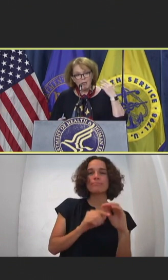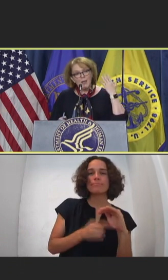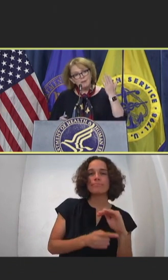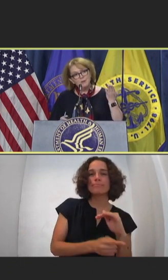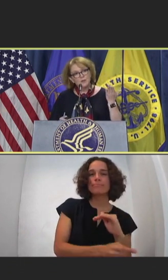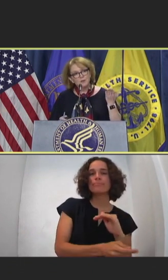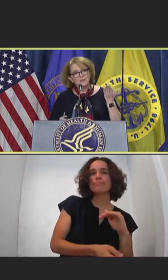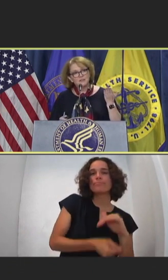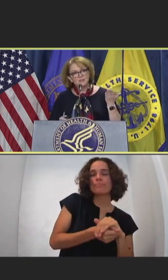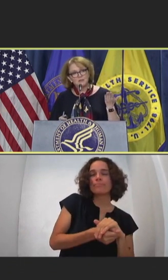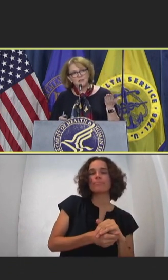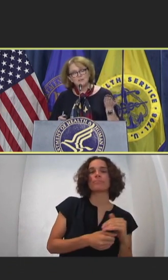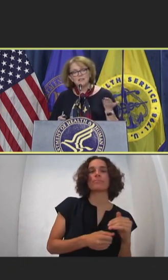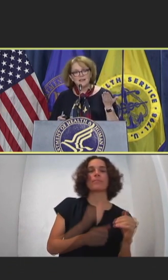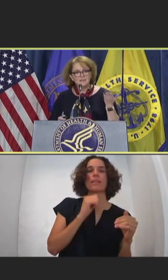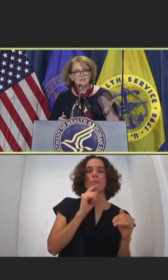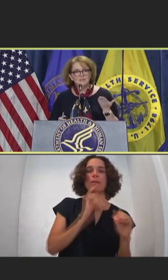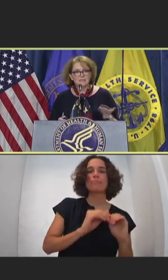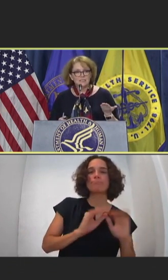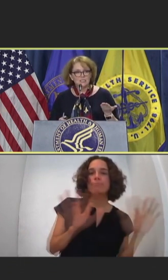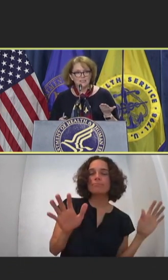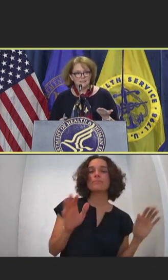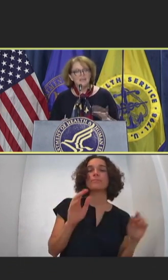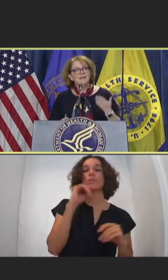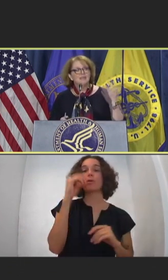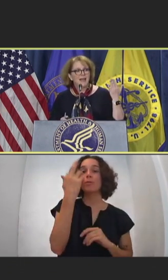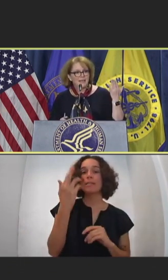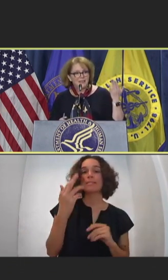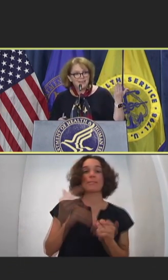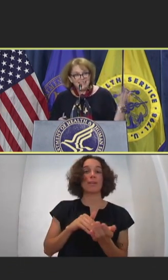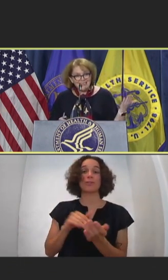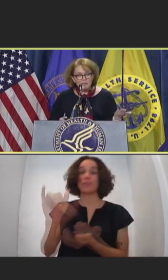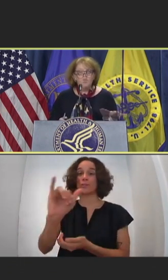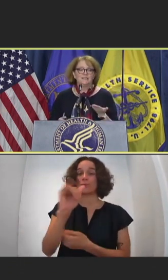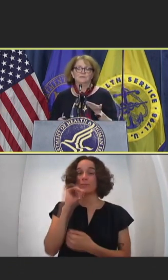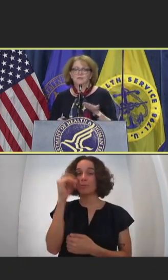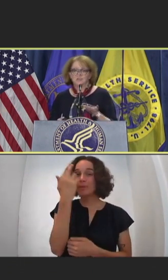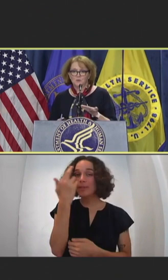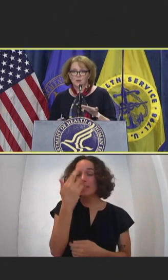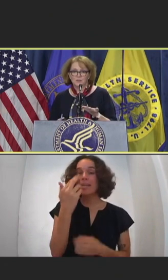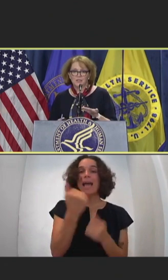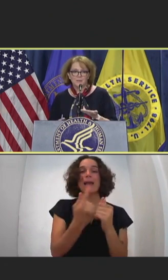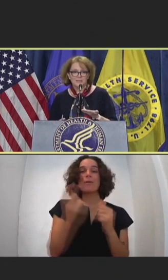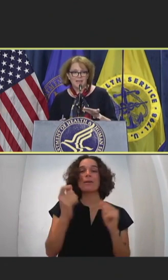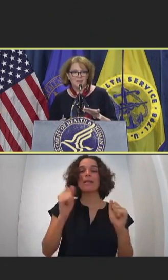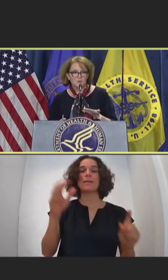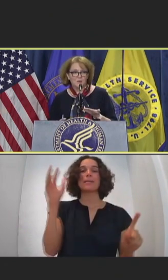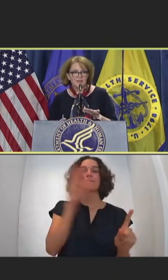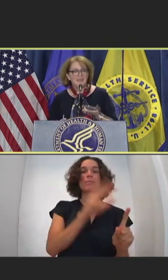people don't necessarily realize, even clinicians, that anyone can be exposed to hepatitis B,